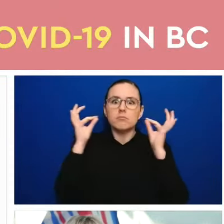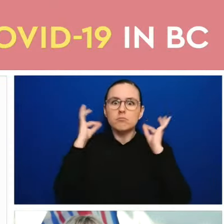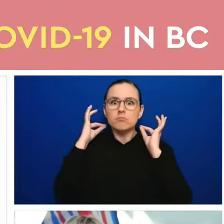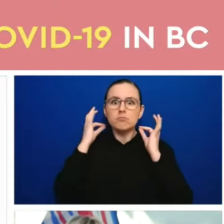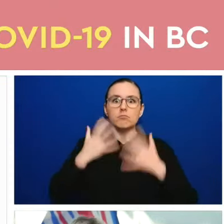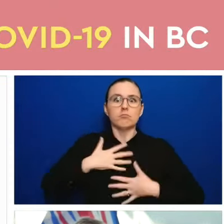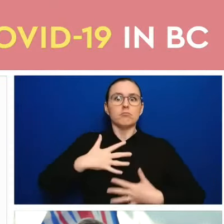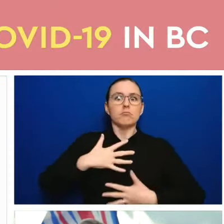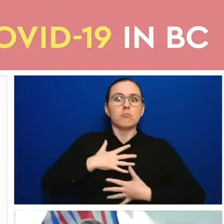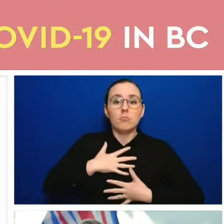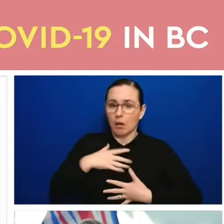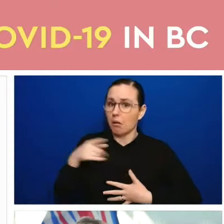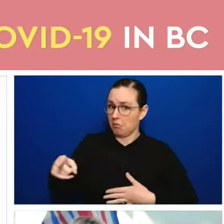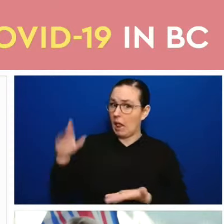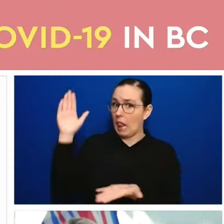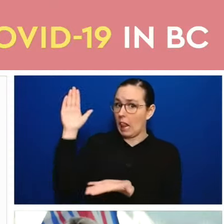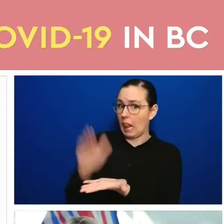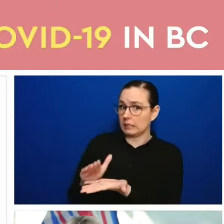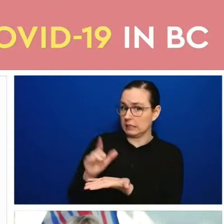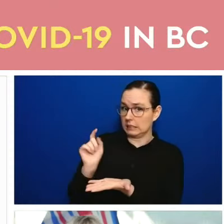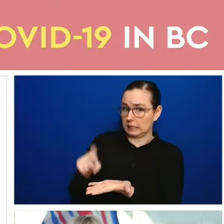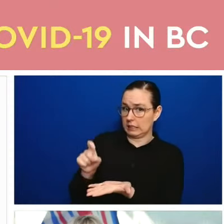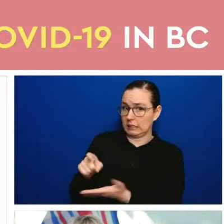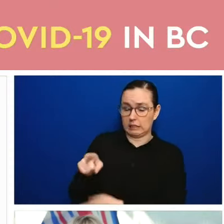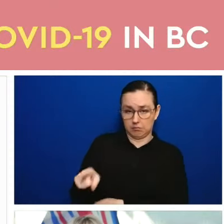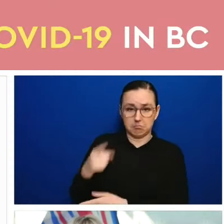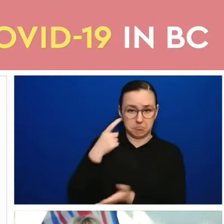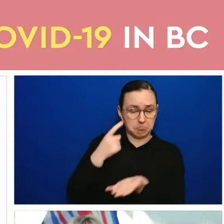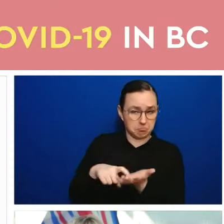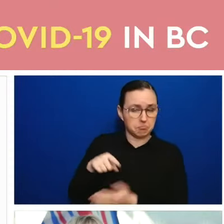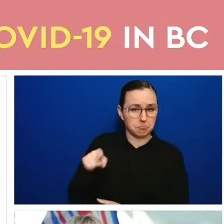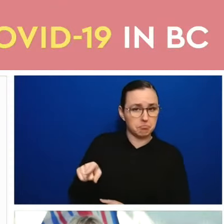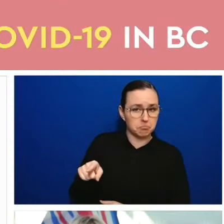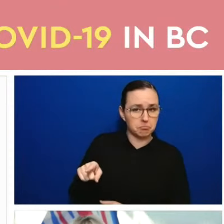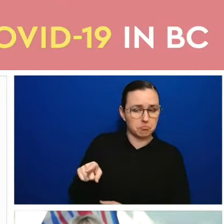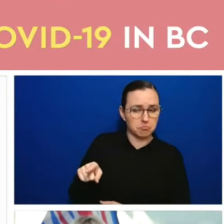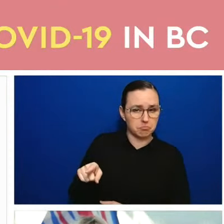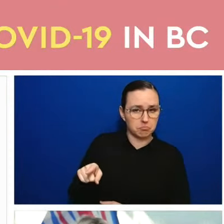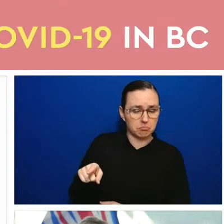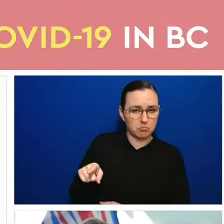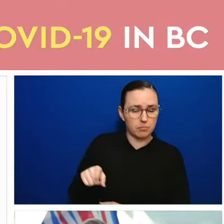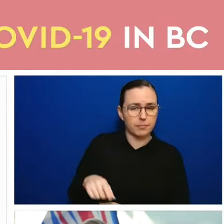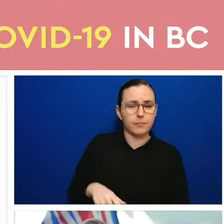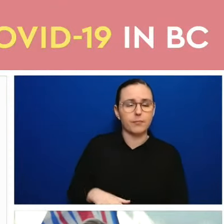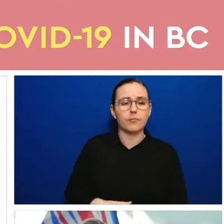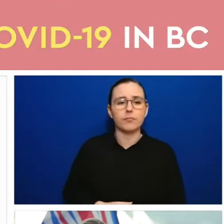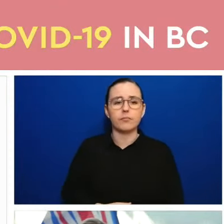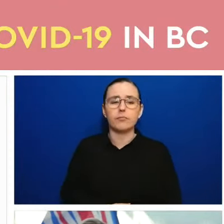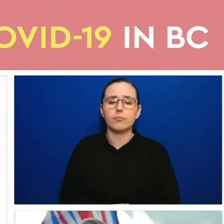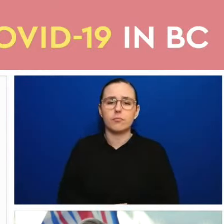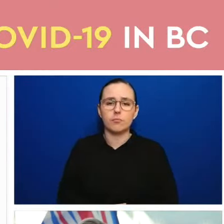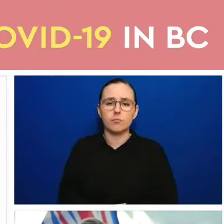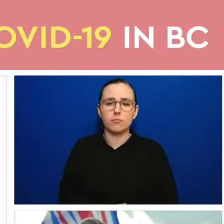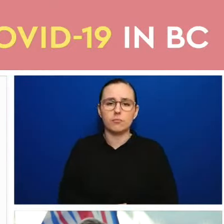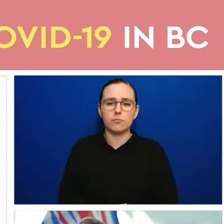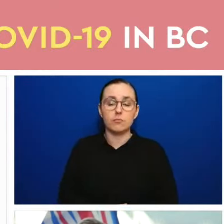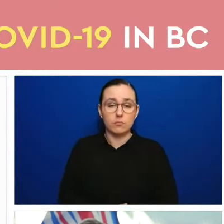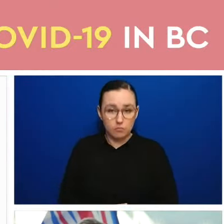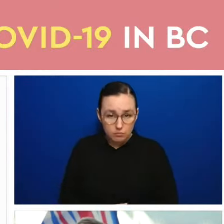is either supplemental oxygen in the ICU or ventilation.